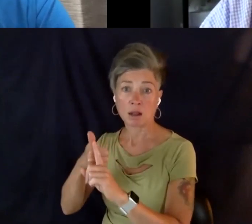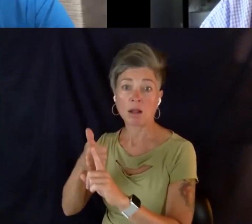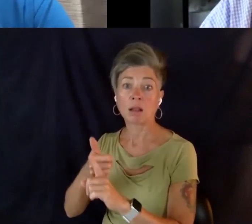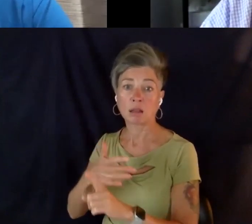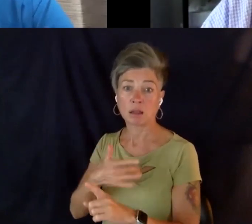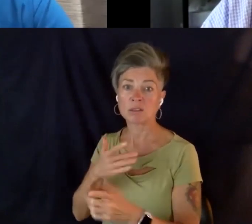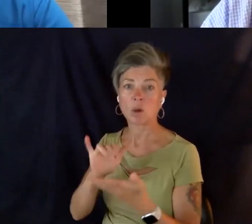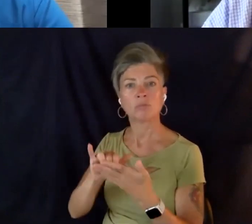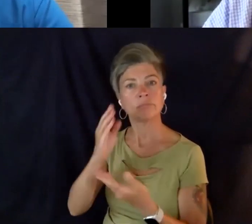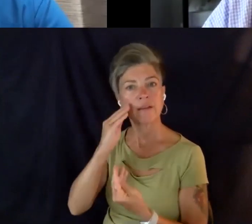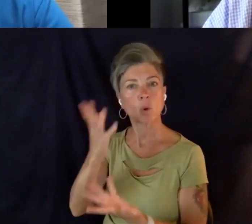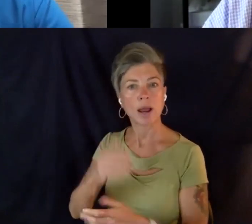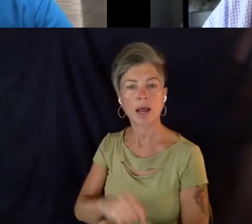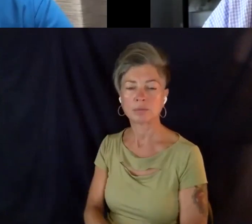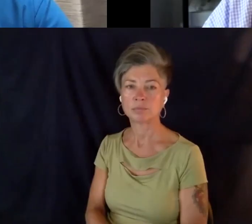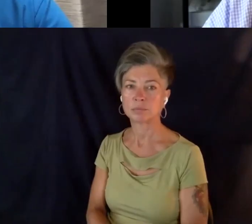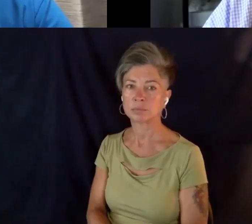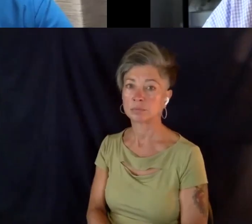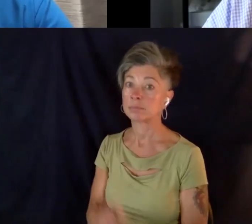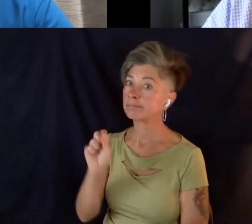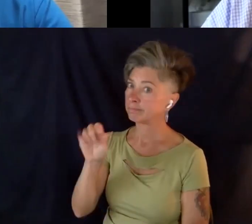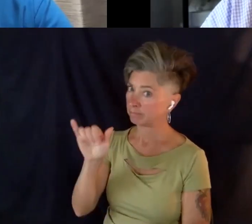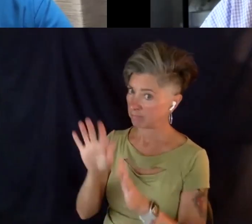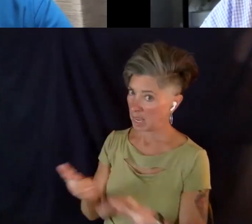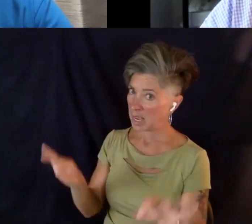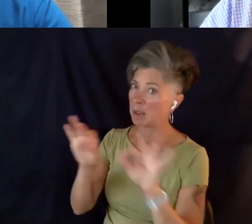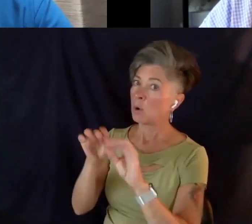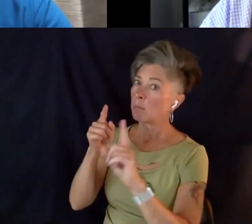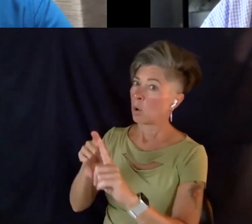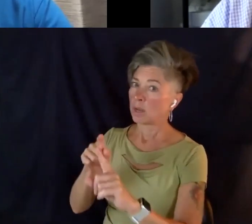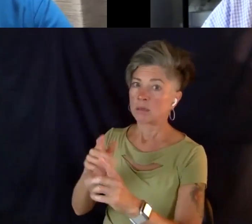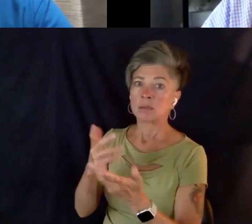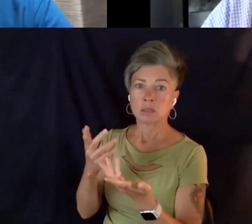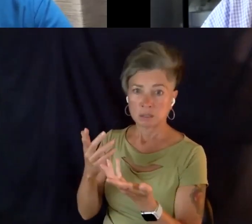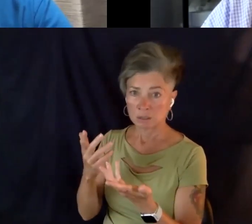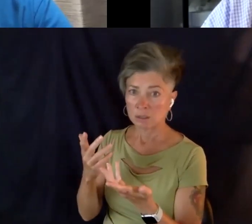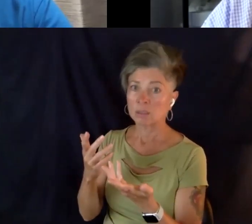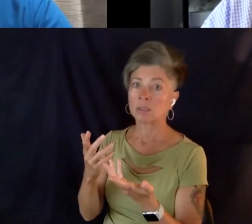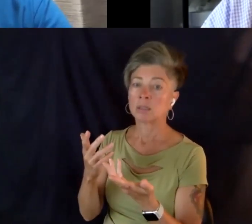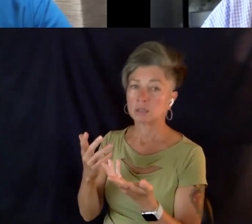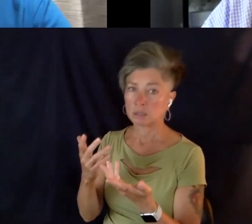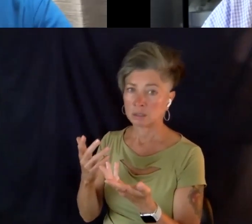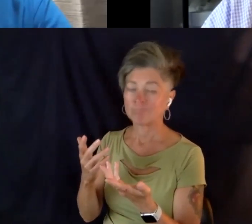Yeah, and I think that's an important point, that nothing comes without potential side effects.